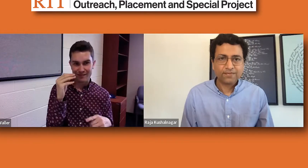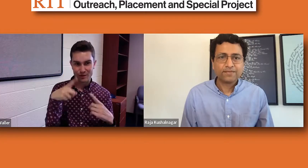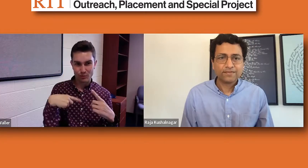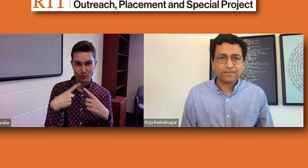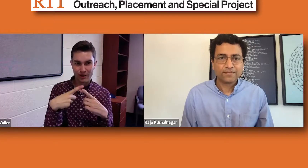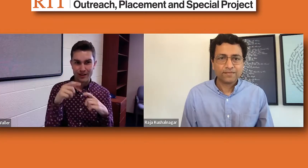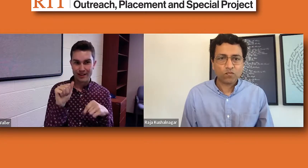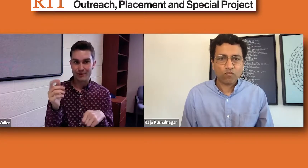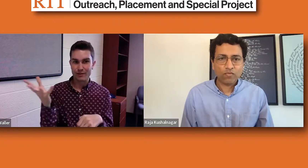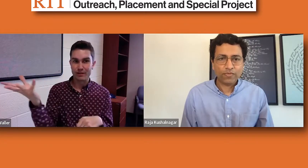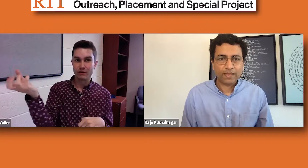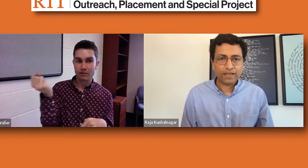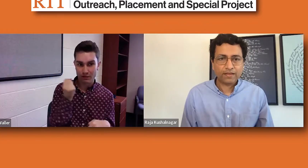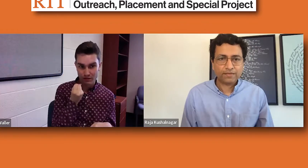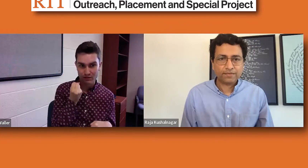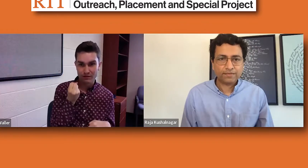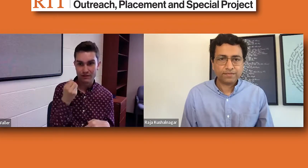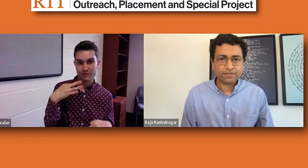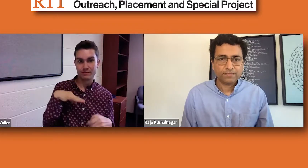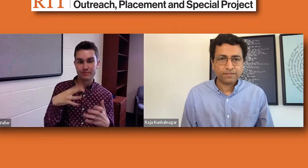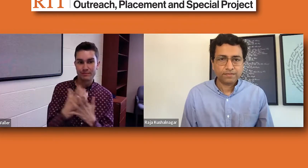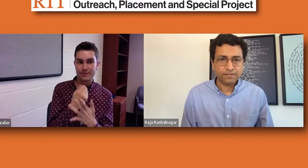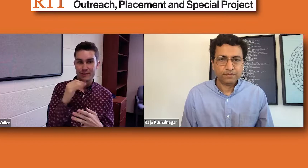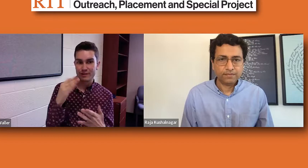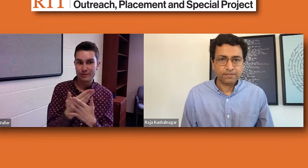So how can we pull into that technology